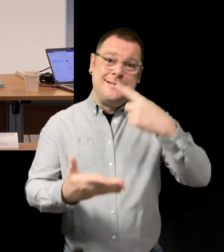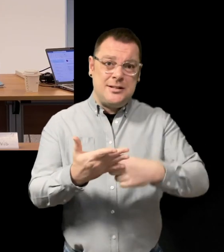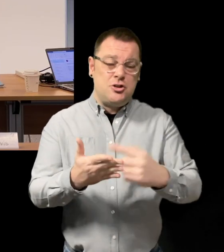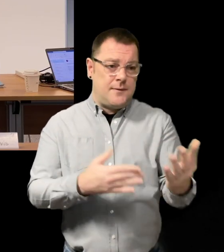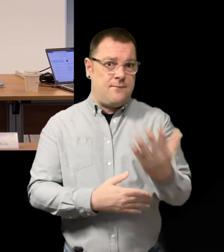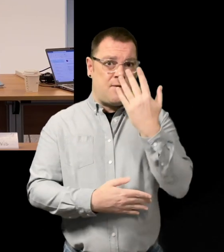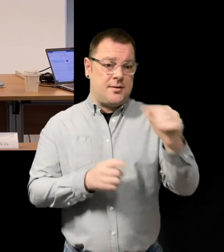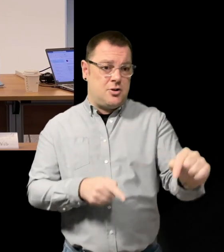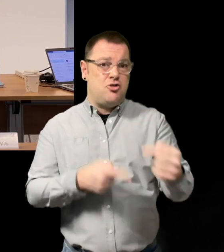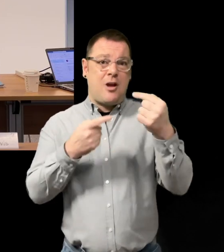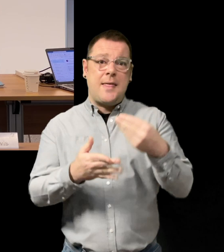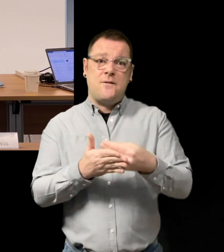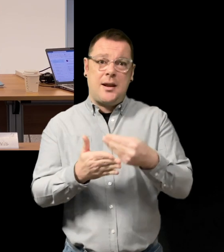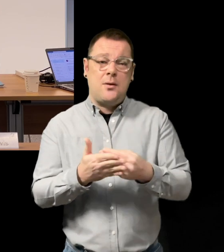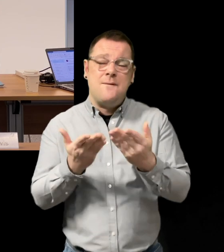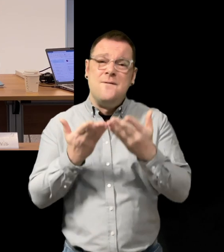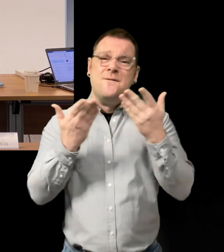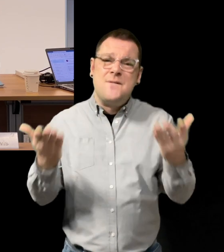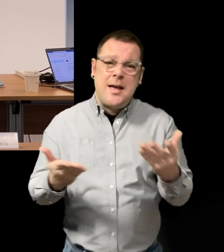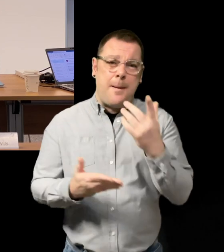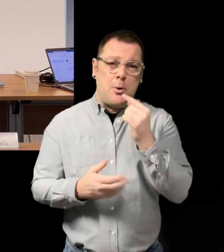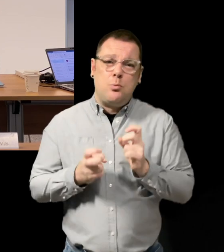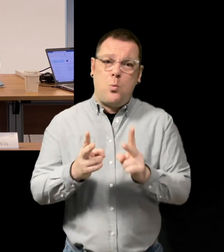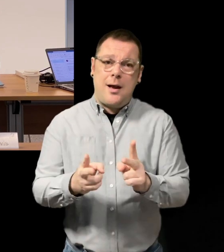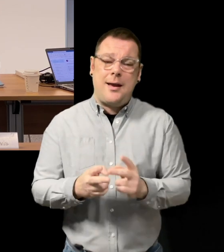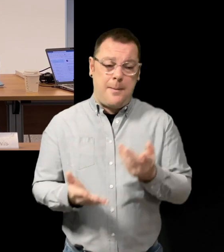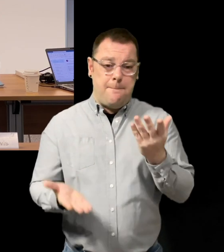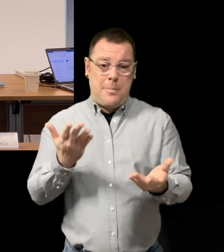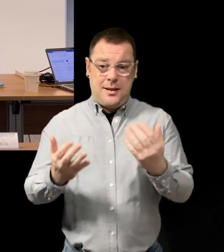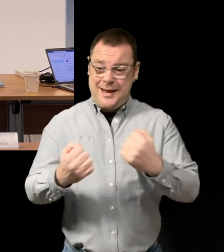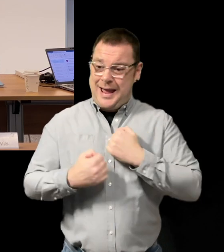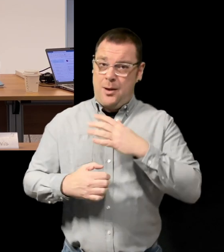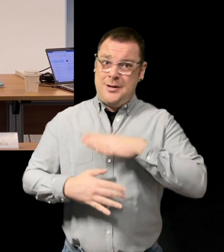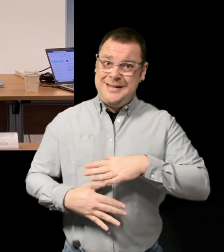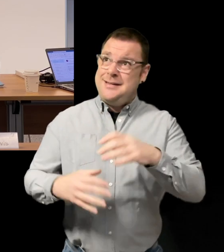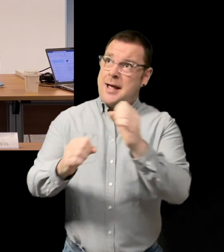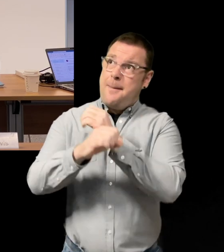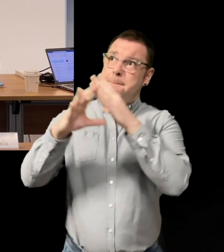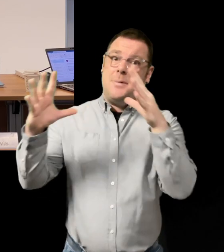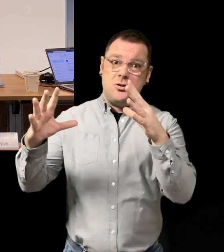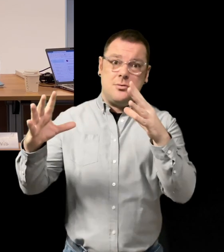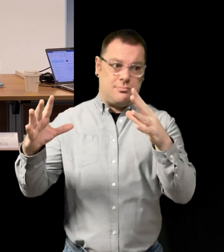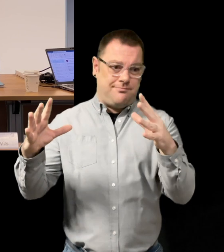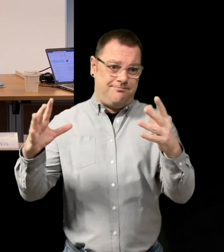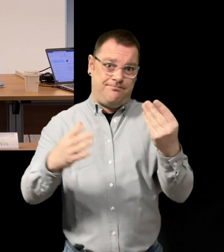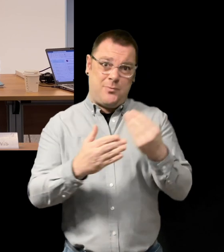this financial challenge in the fairest way possible. Balancing our needs and ambitions with the immediate cost